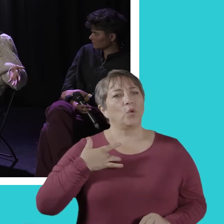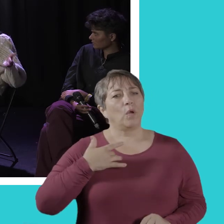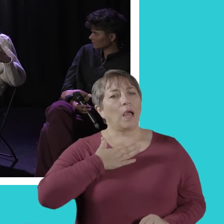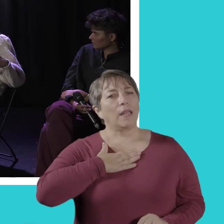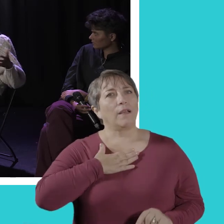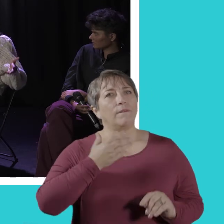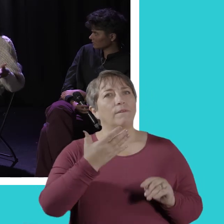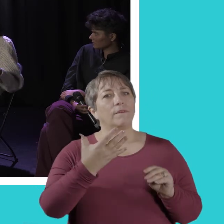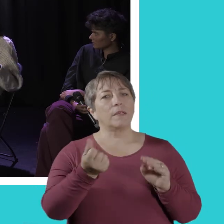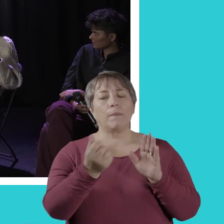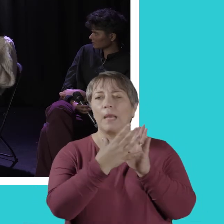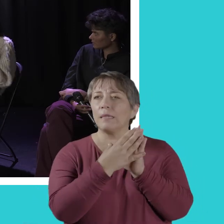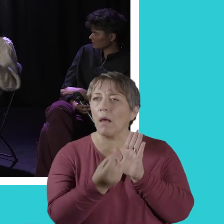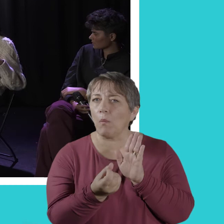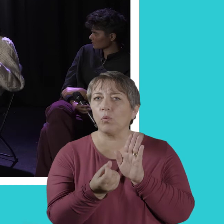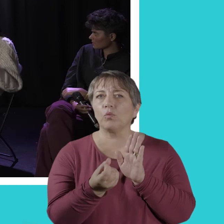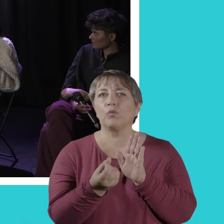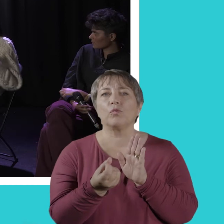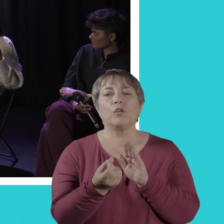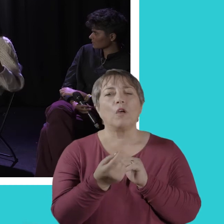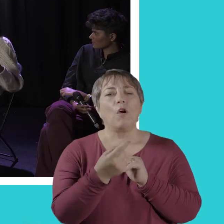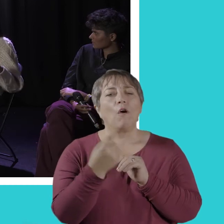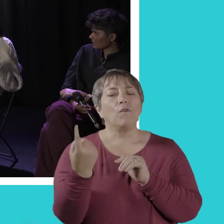we can kind of go and look them up afterwards and kind of get involved with them who are the